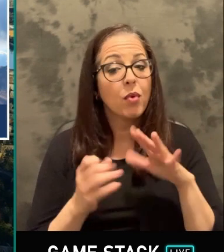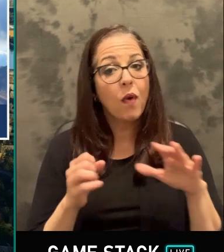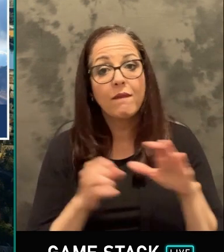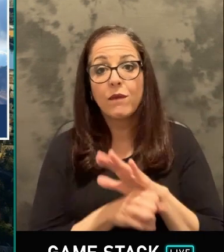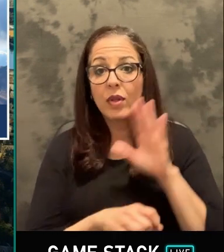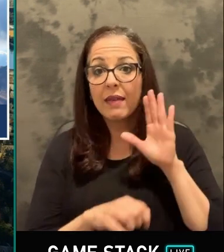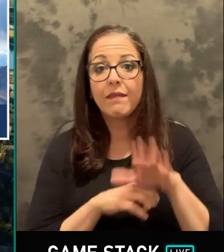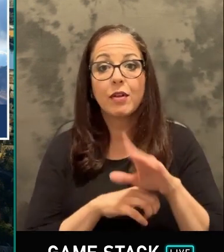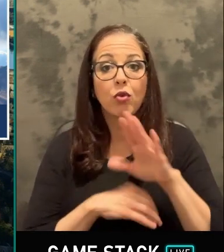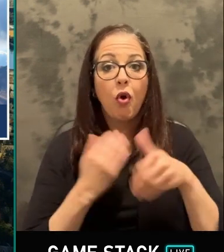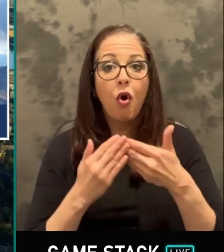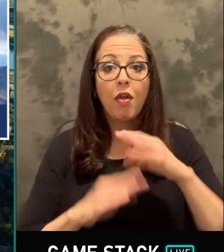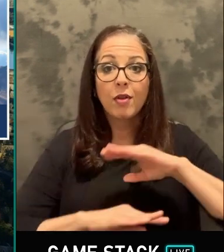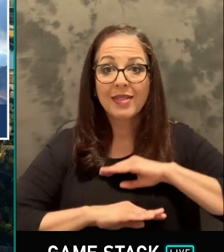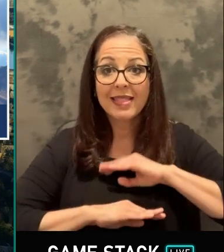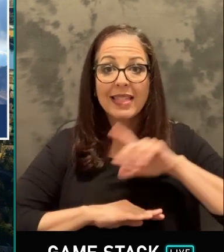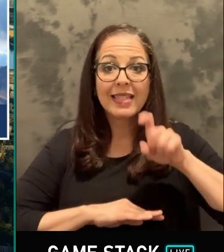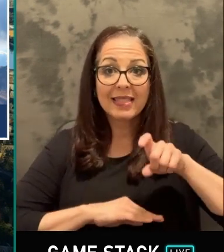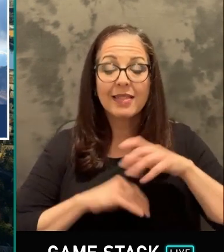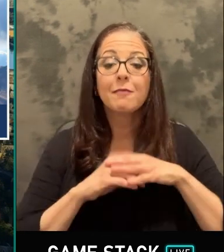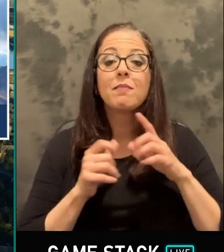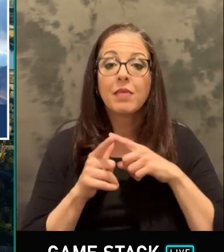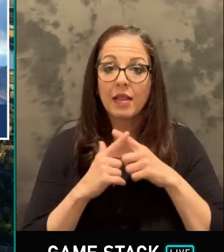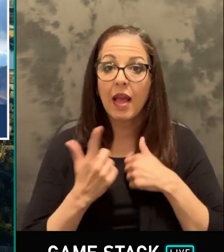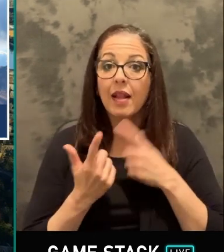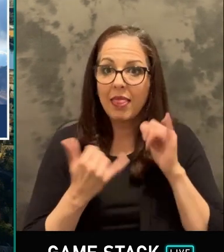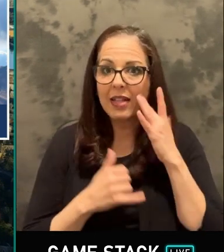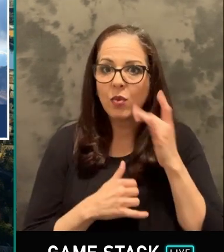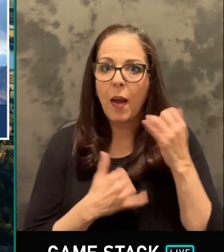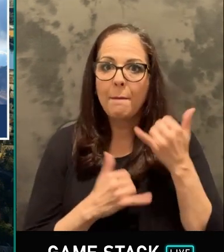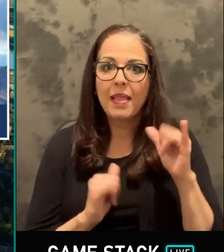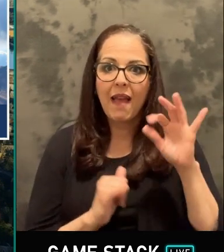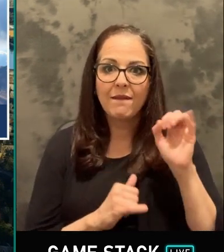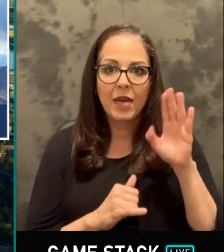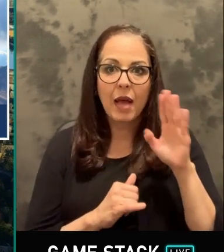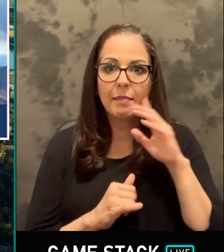so that's why Azure Playfab today is extensively used for live operation.